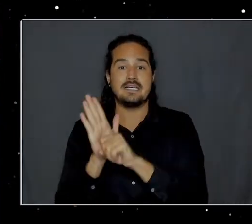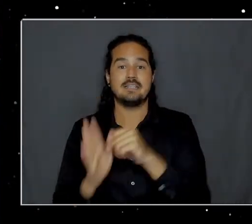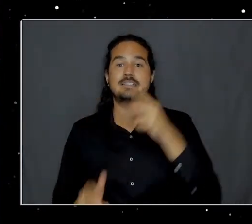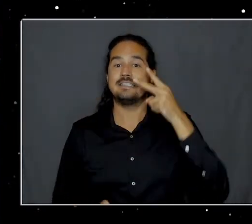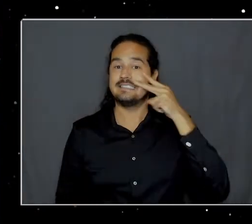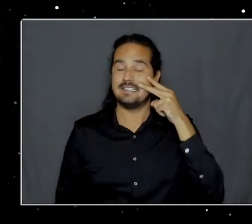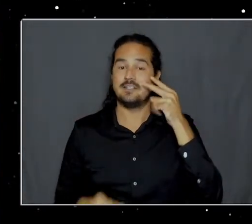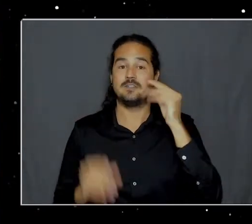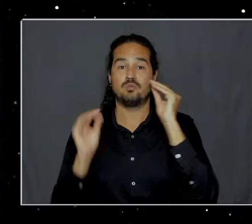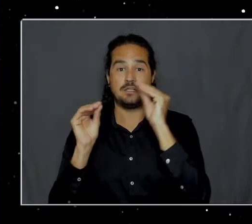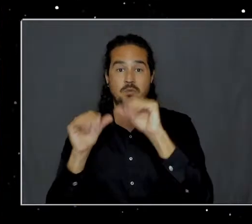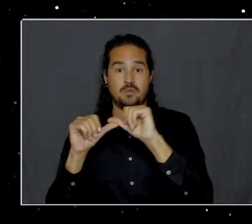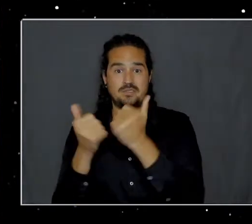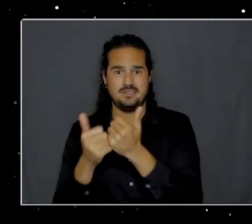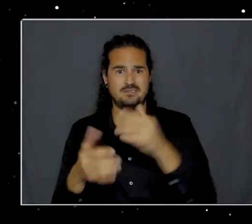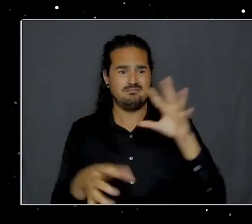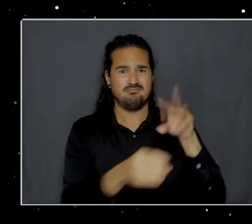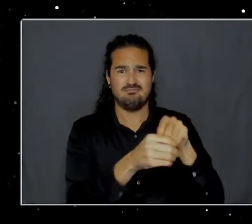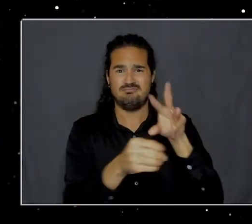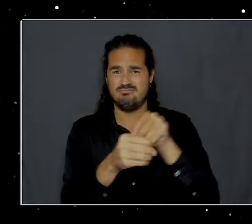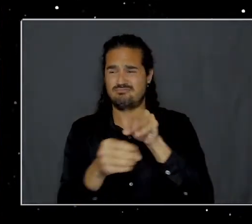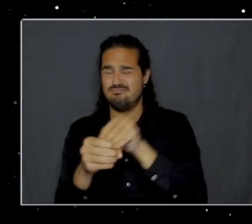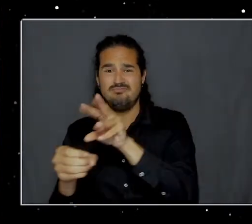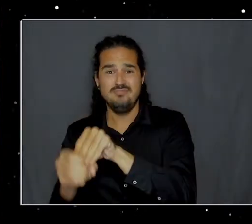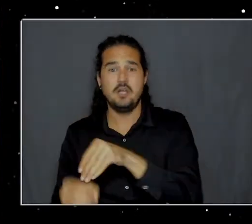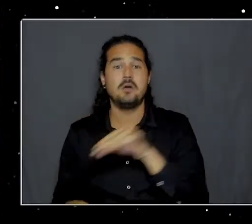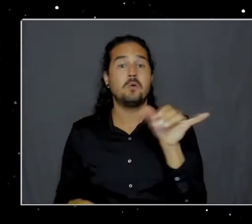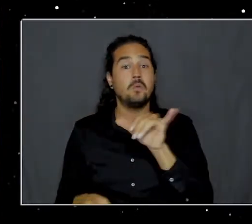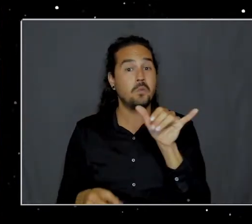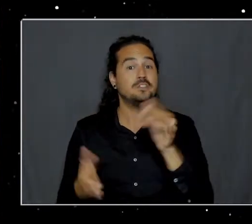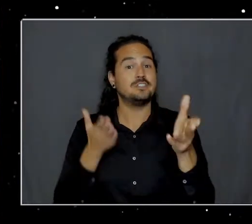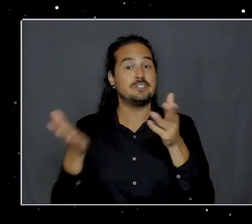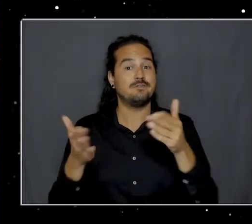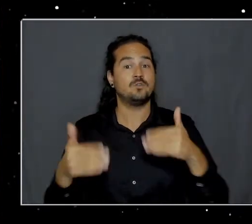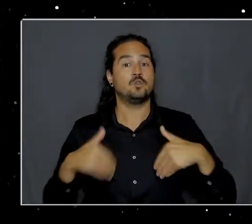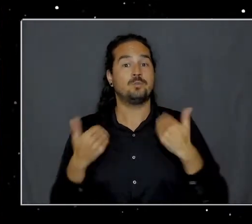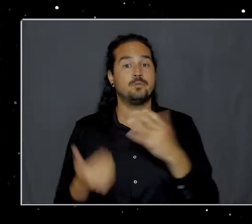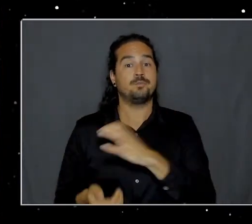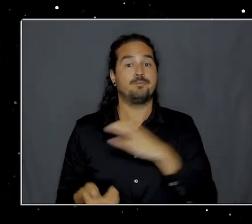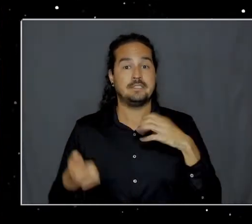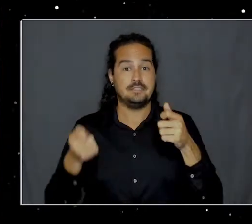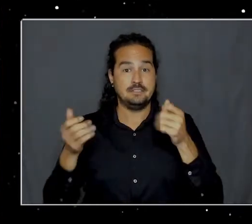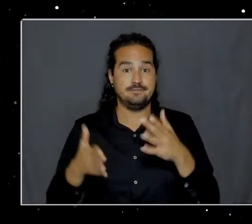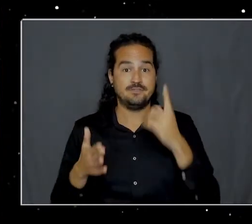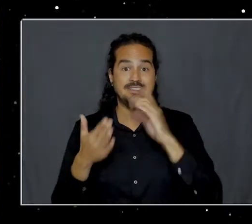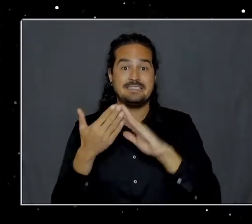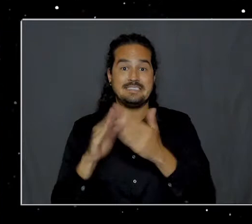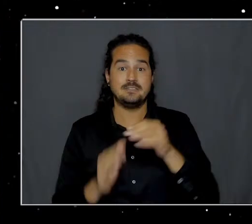EDUCATION ASSOCIATION. IN ADDITION TO THESE SIGNIFICANT ROLES, IVY ALSO SERVED AS A YOUTH COMMISSIONER TO THE CITY